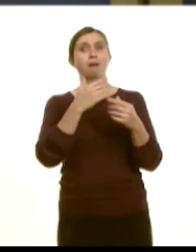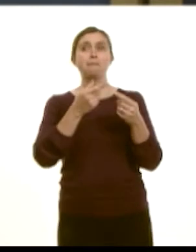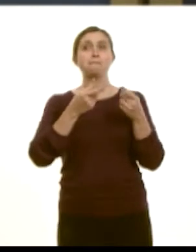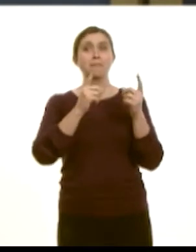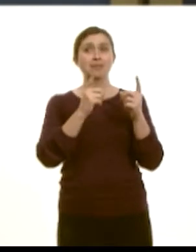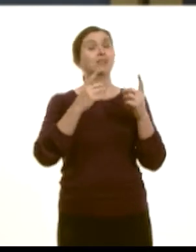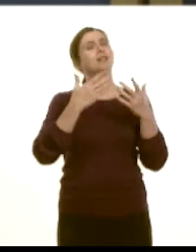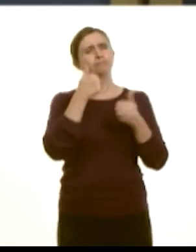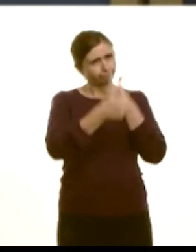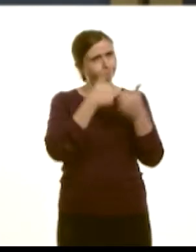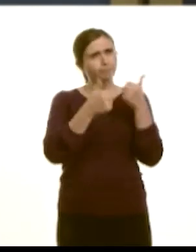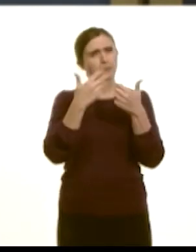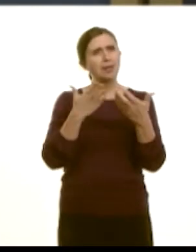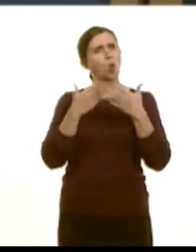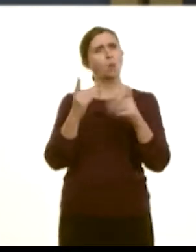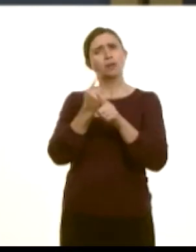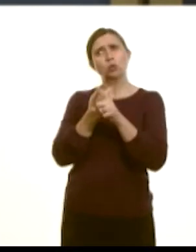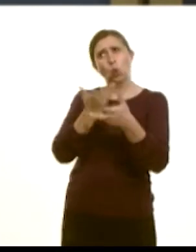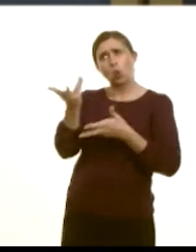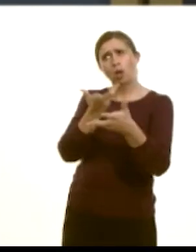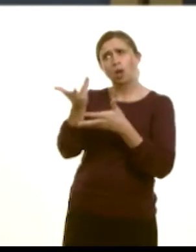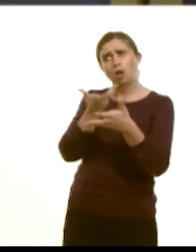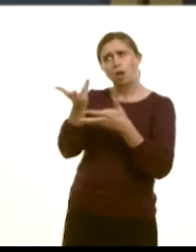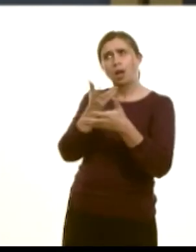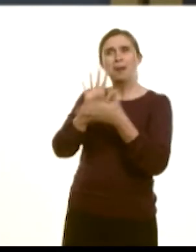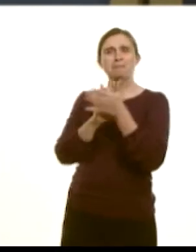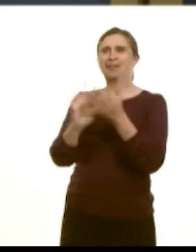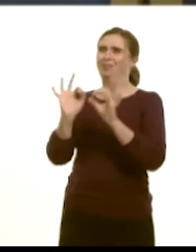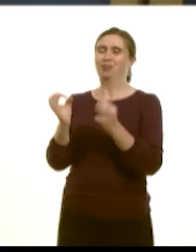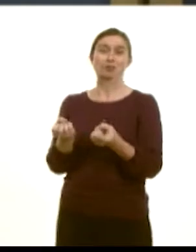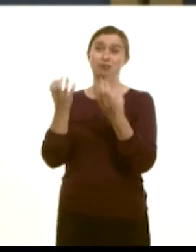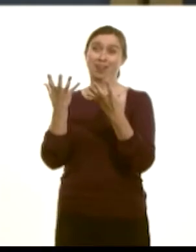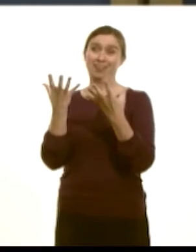negotiations with the Fire Brigades Union to avert that strike action here in Wales?